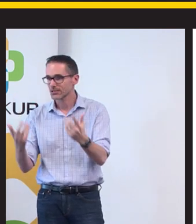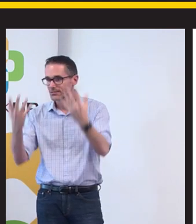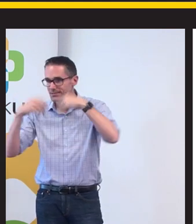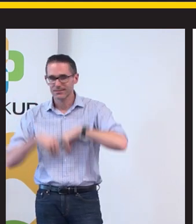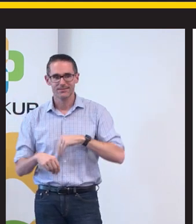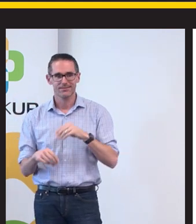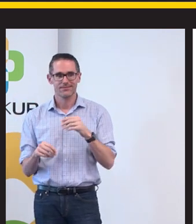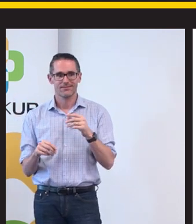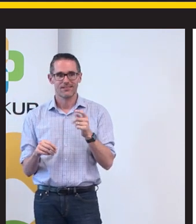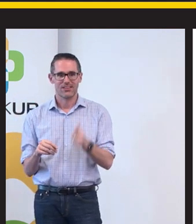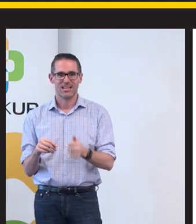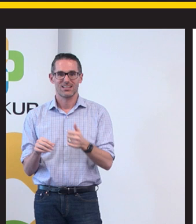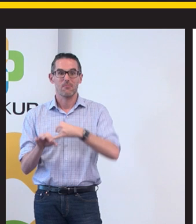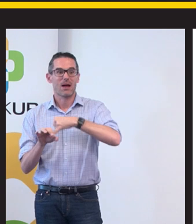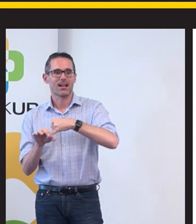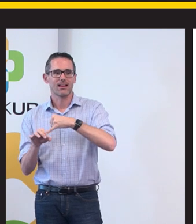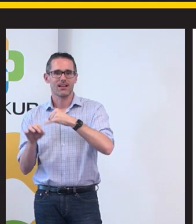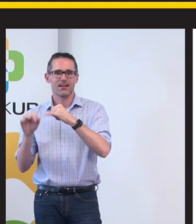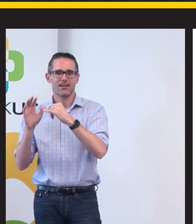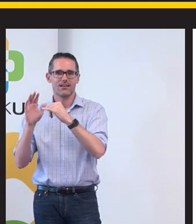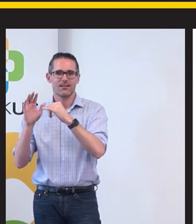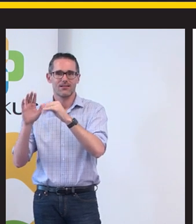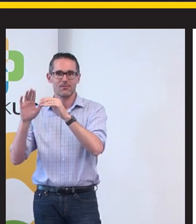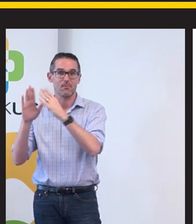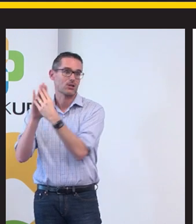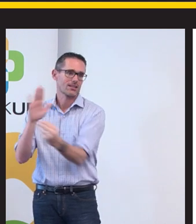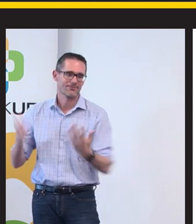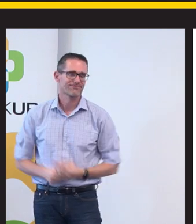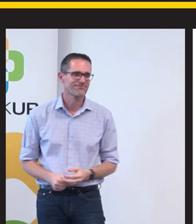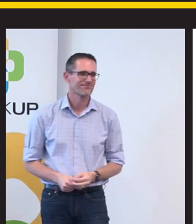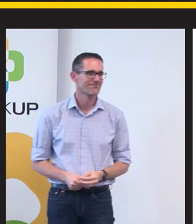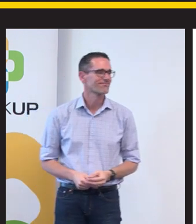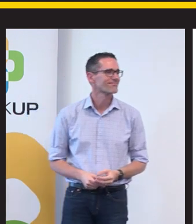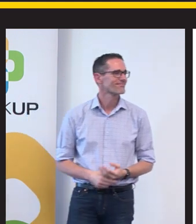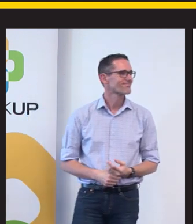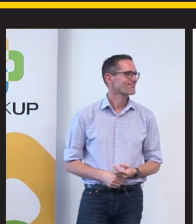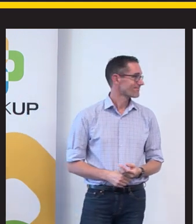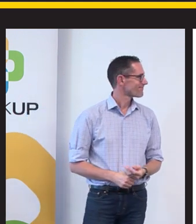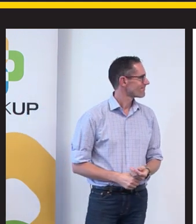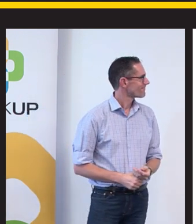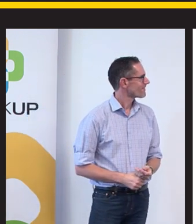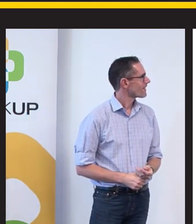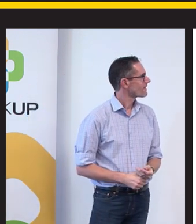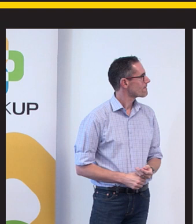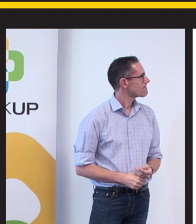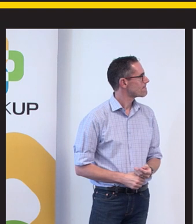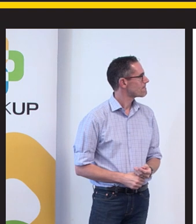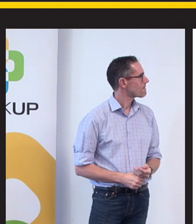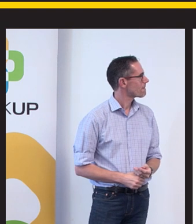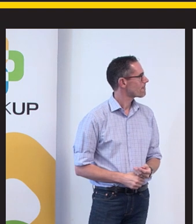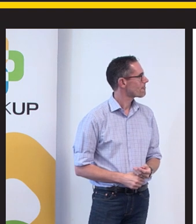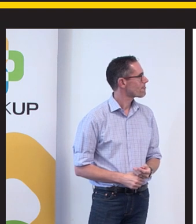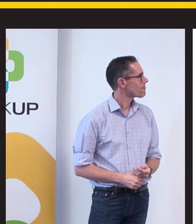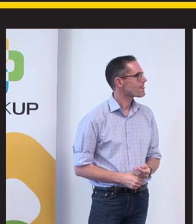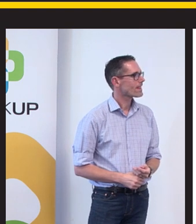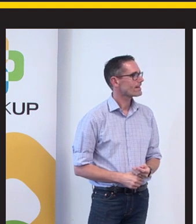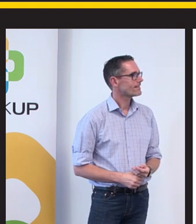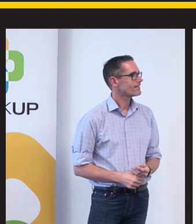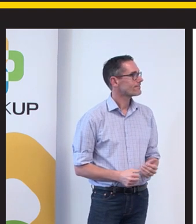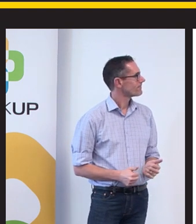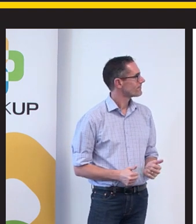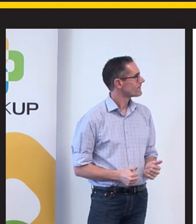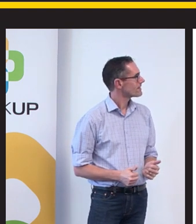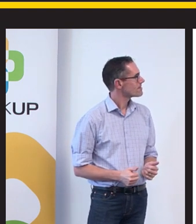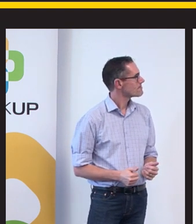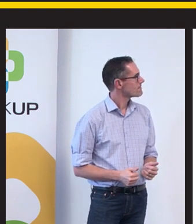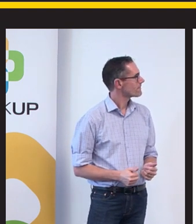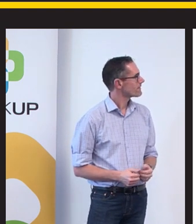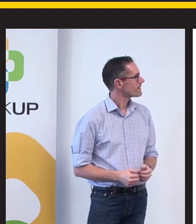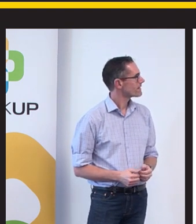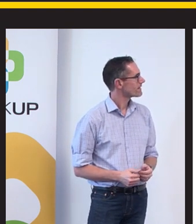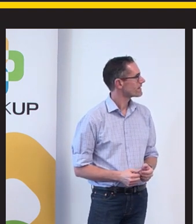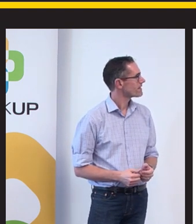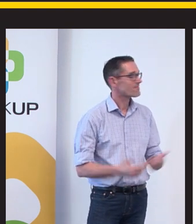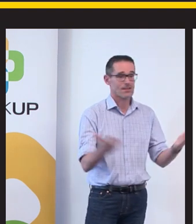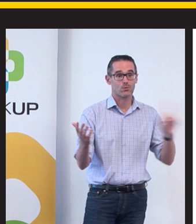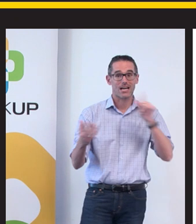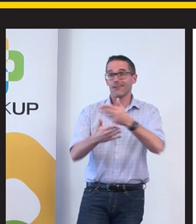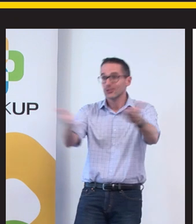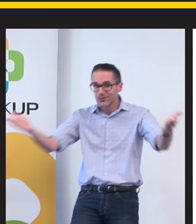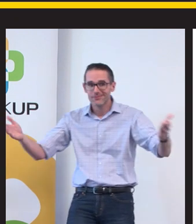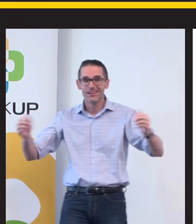Auslan and language acquisition rather than purely the prevailing medical model.